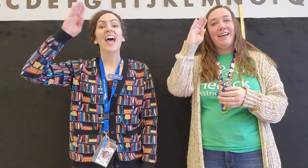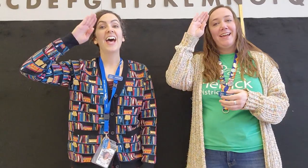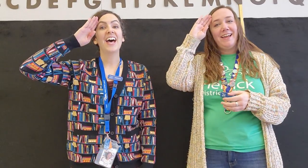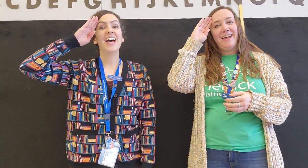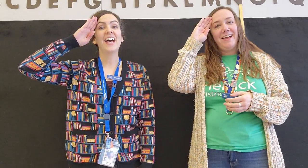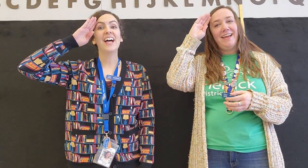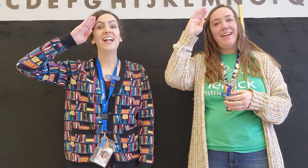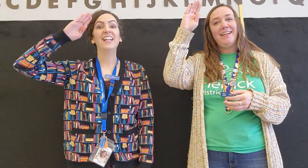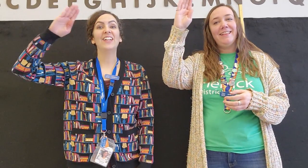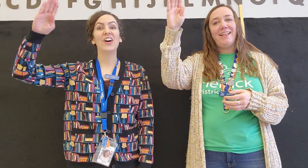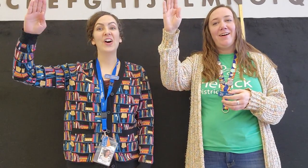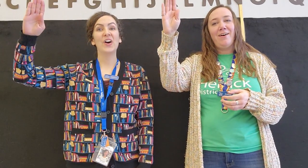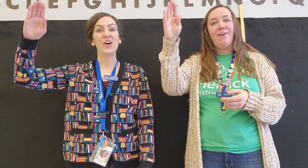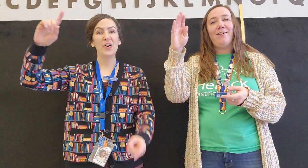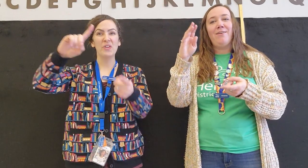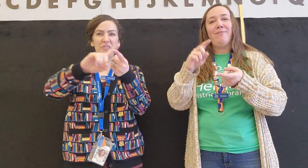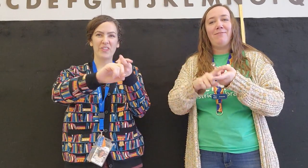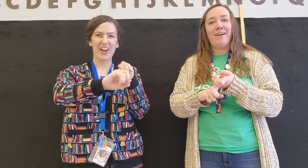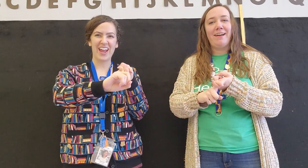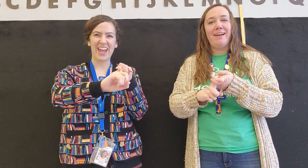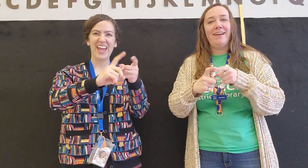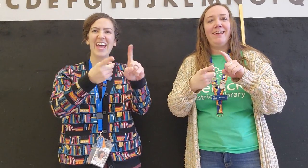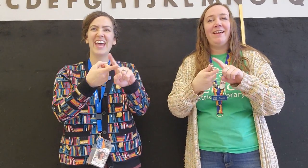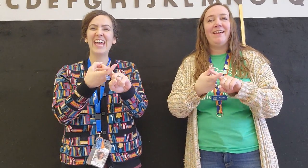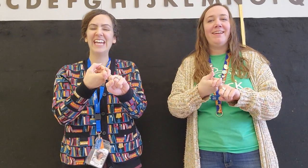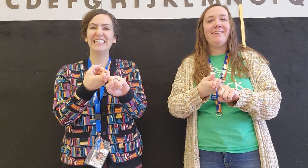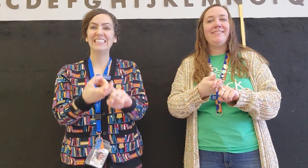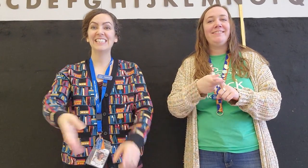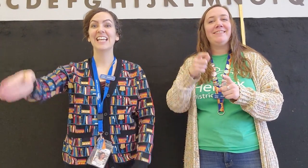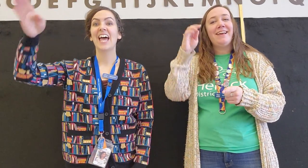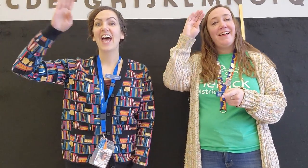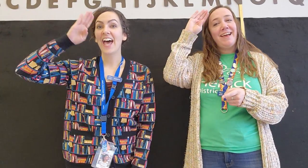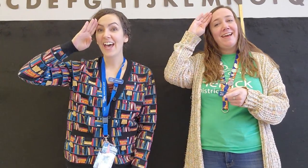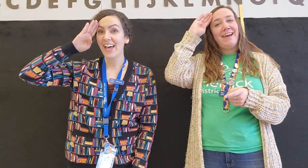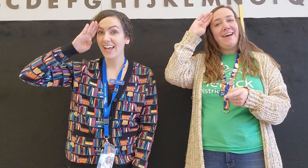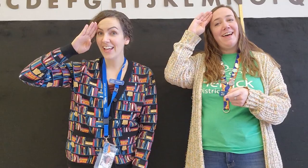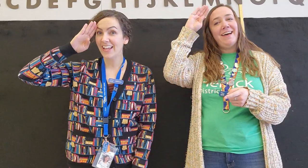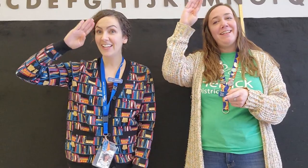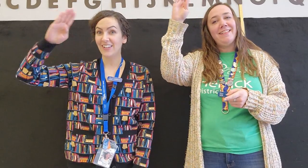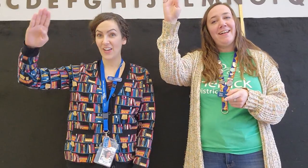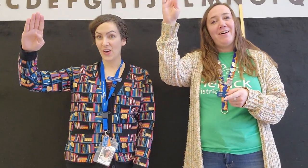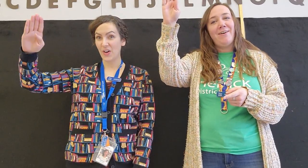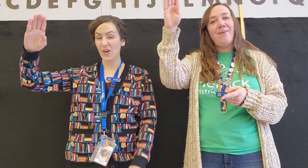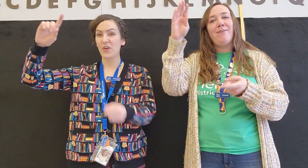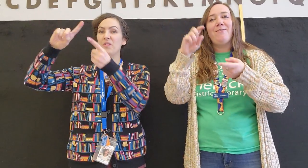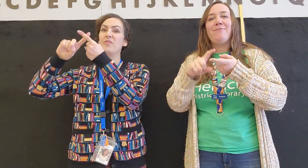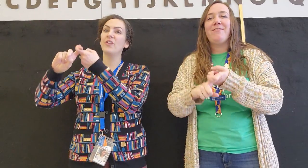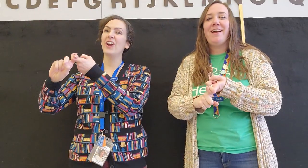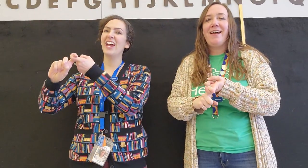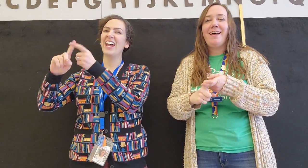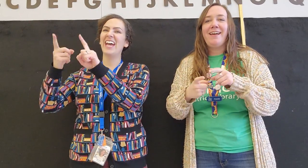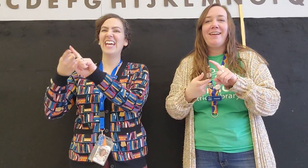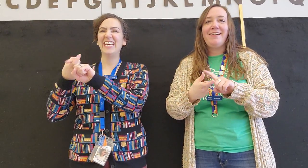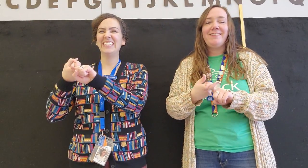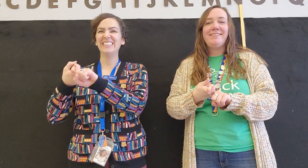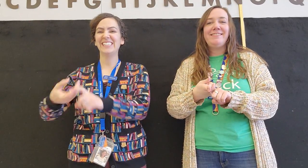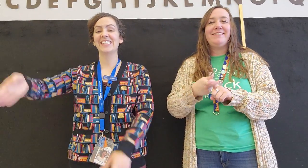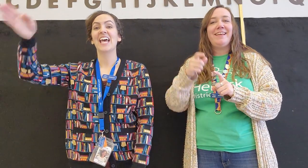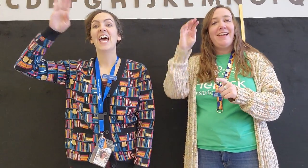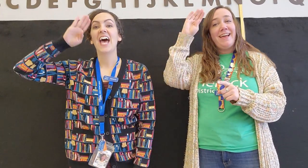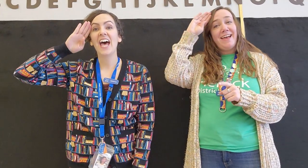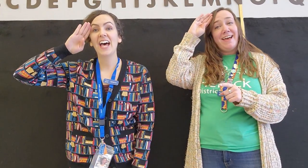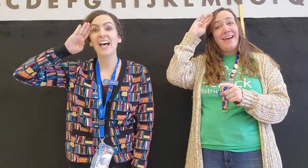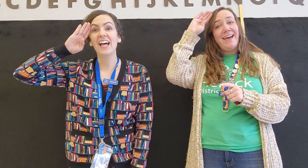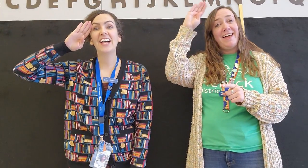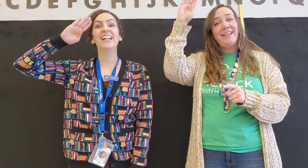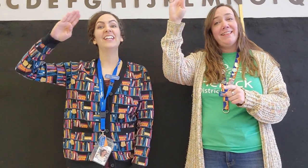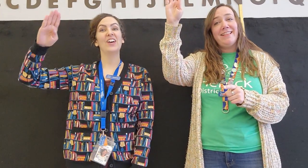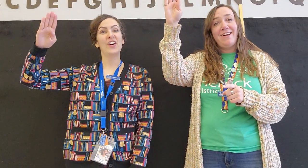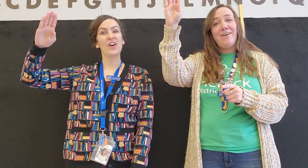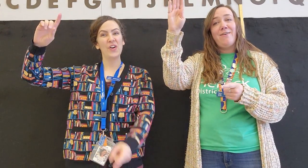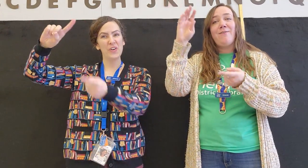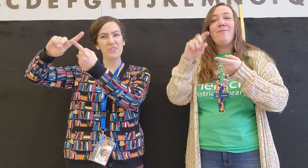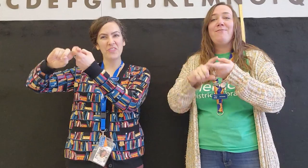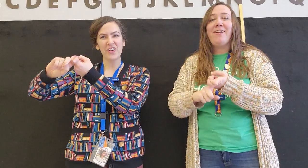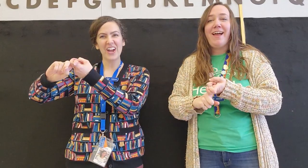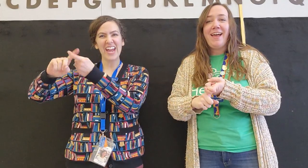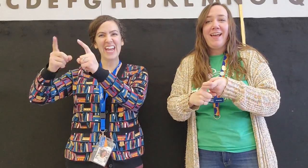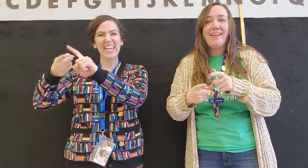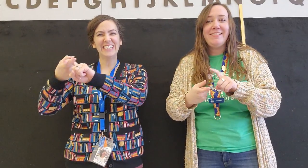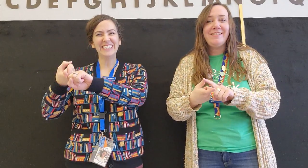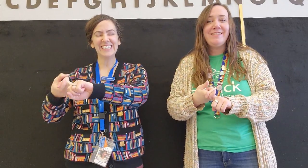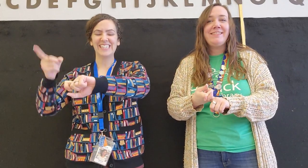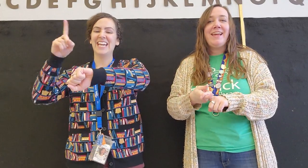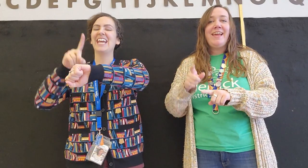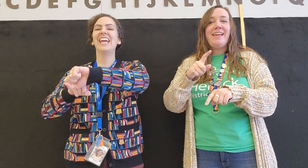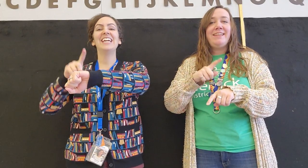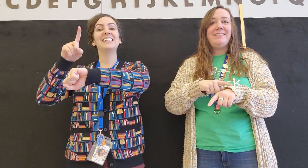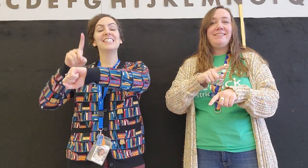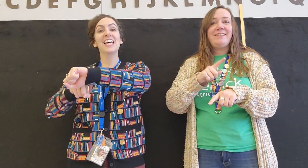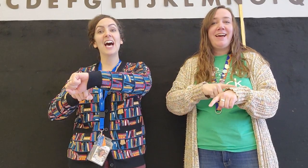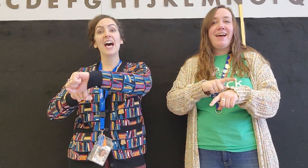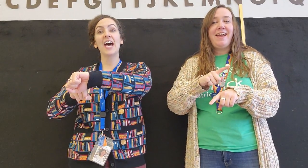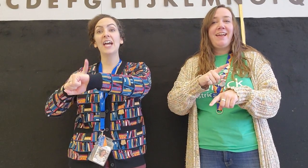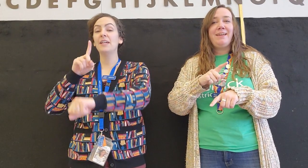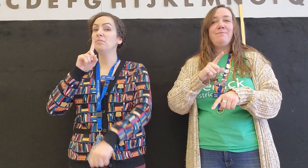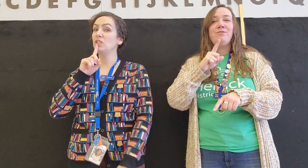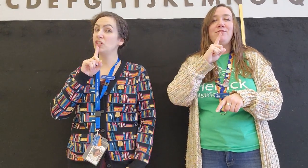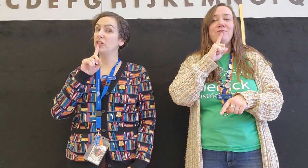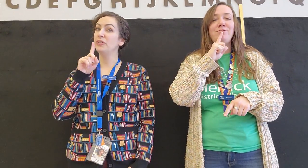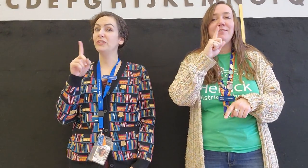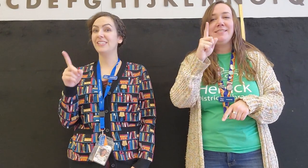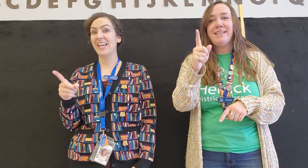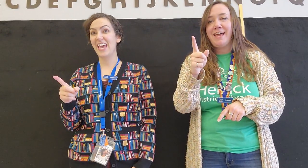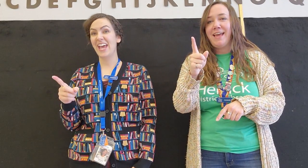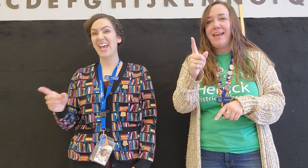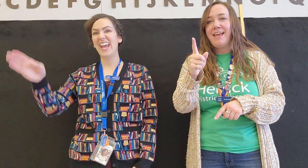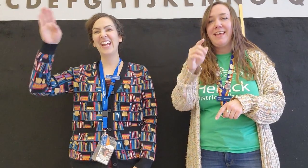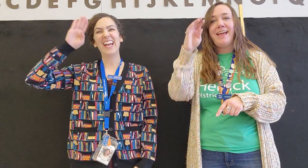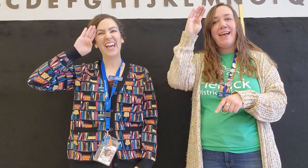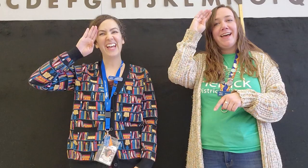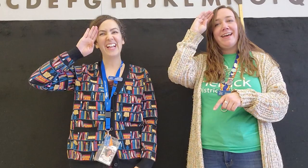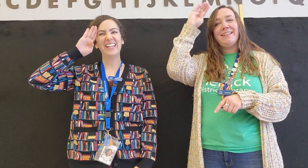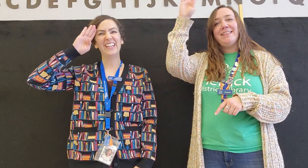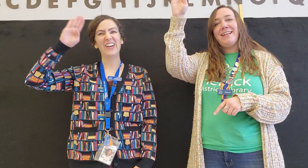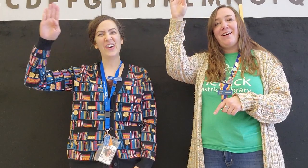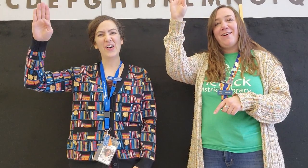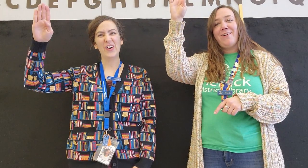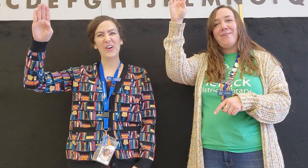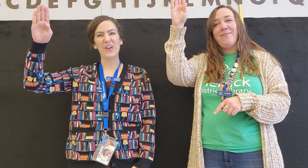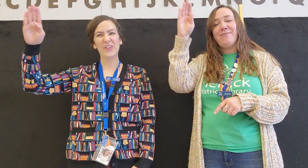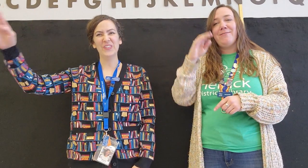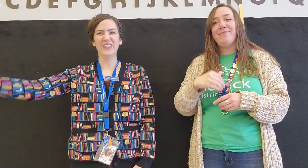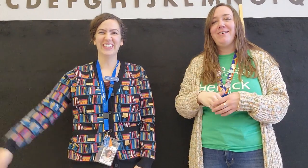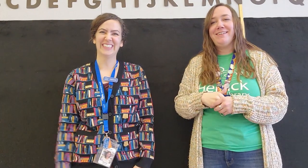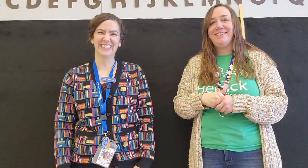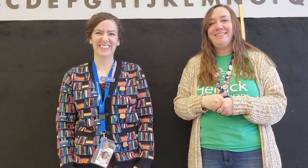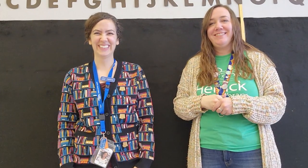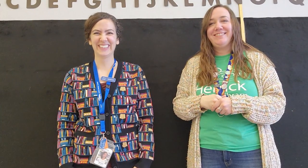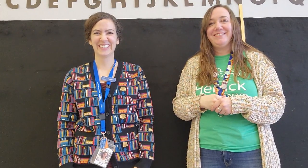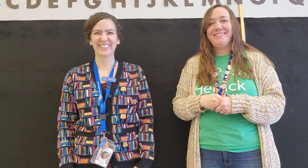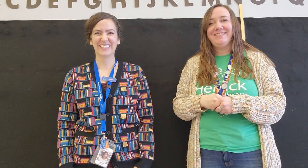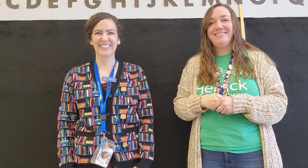Hello friends, hello friends, hello friends, it's time to say hello.